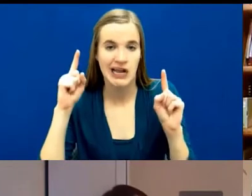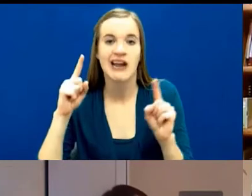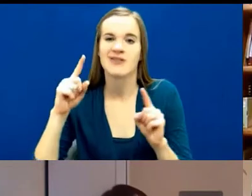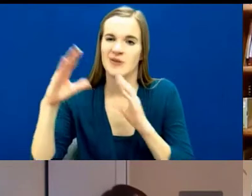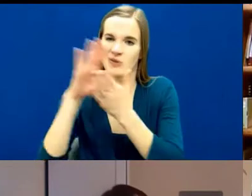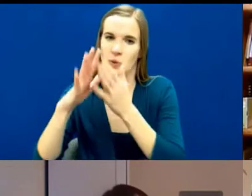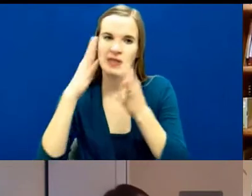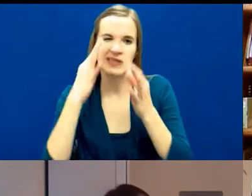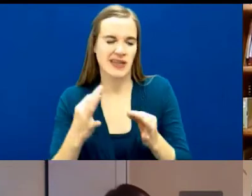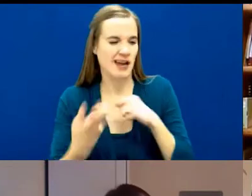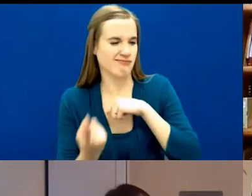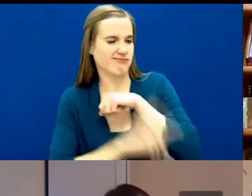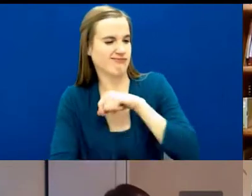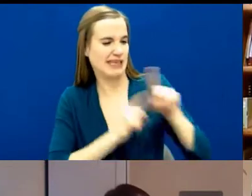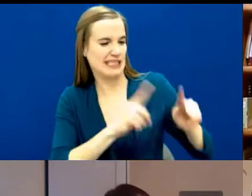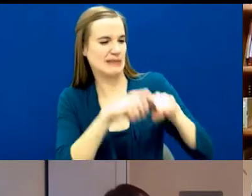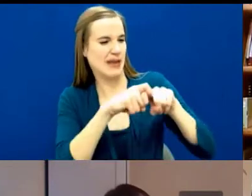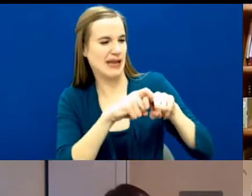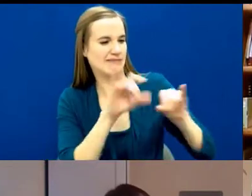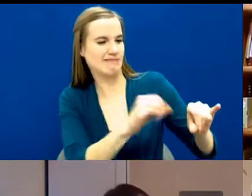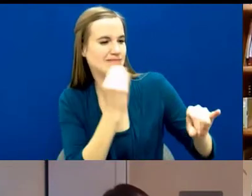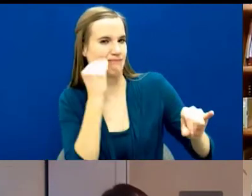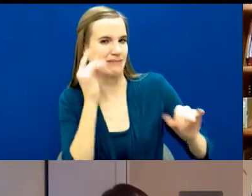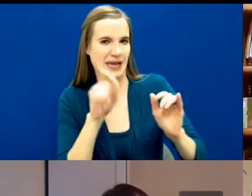so impressed. But I always want to tell the kids about it. And I think Jennifer